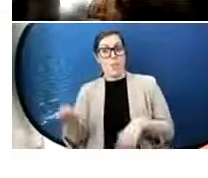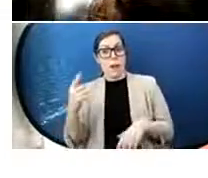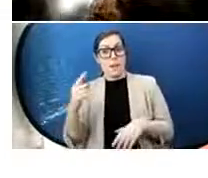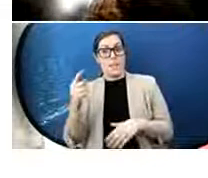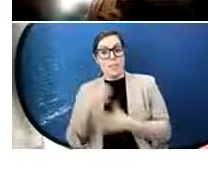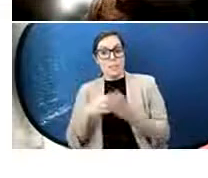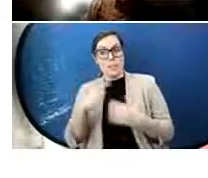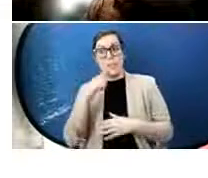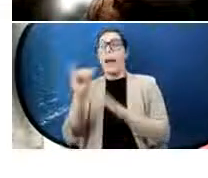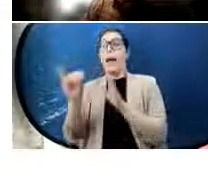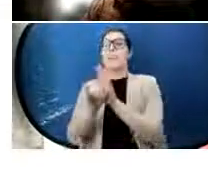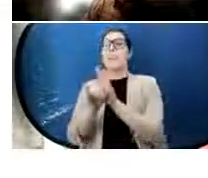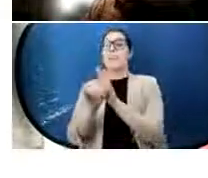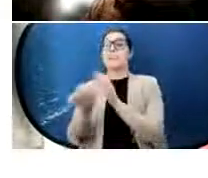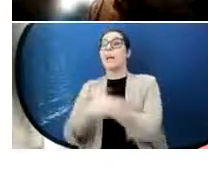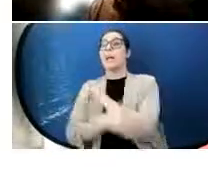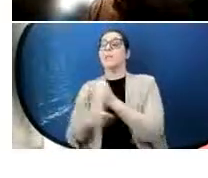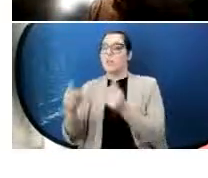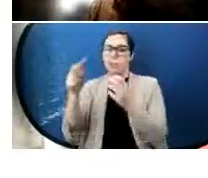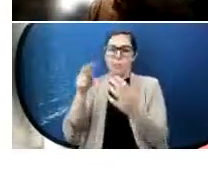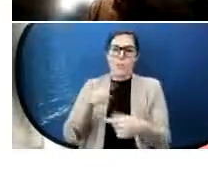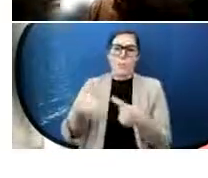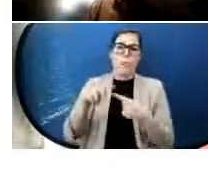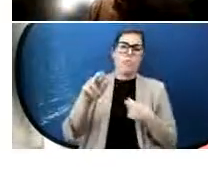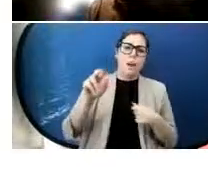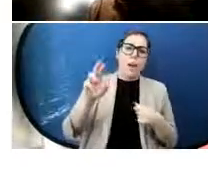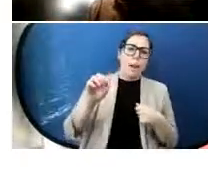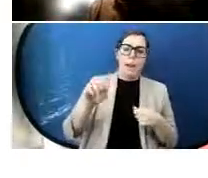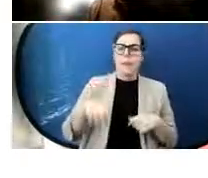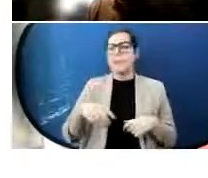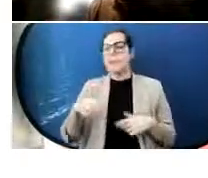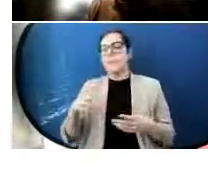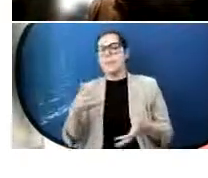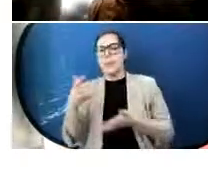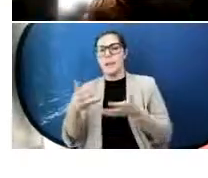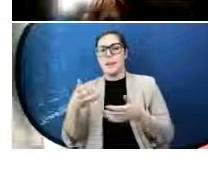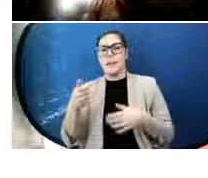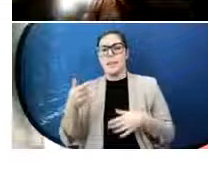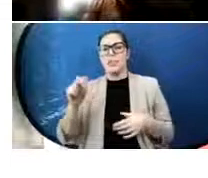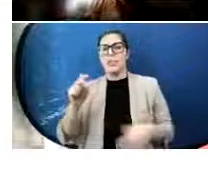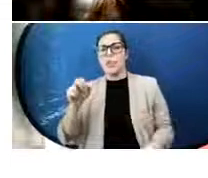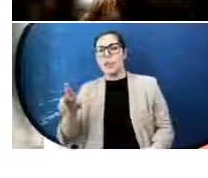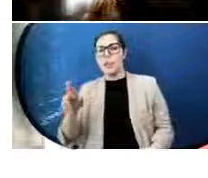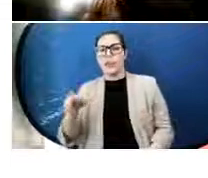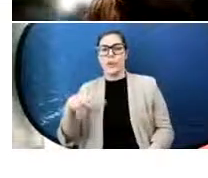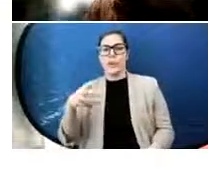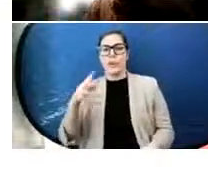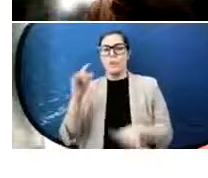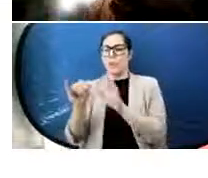go read about race, you could go read about gender preference, about sexual preference. You could